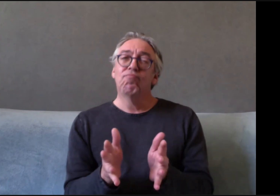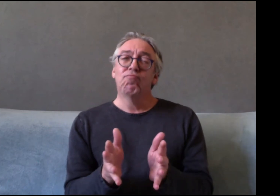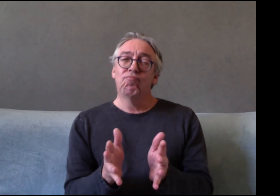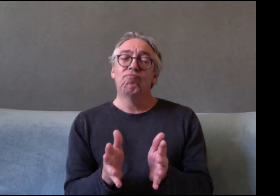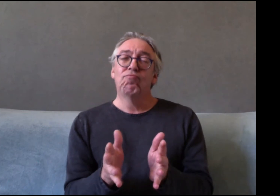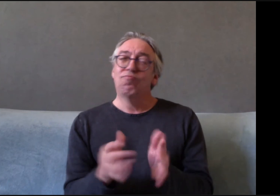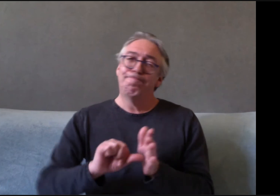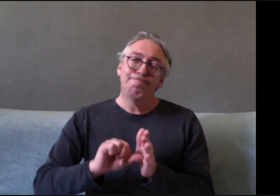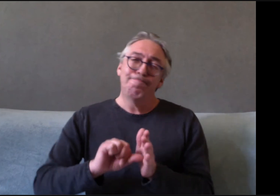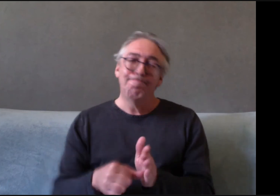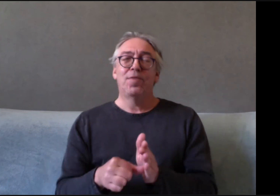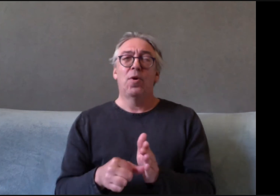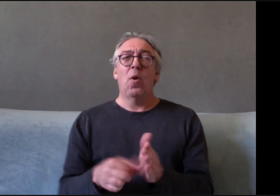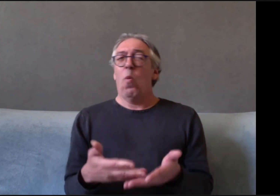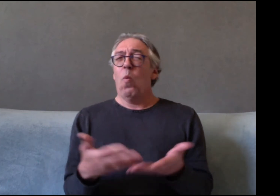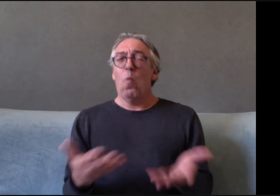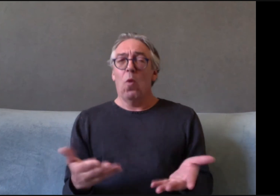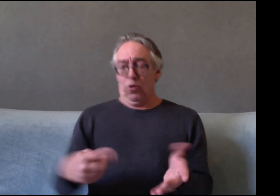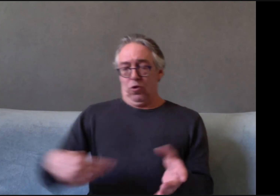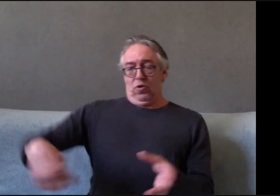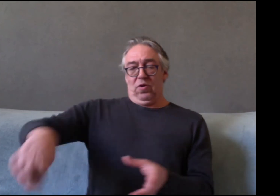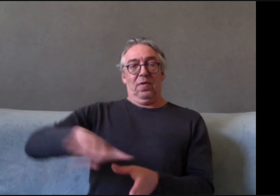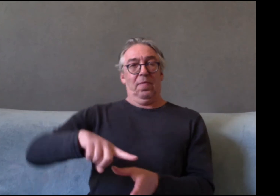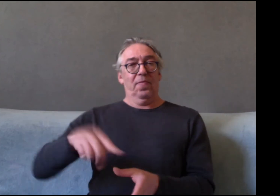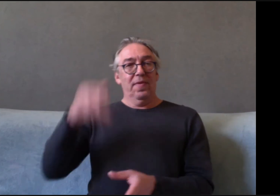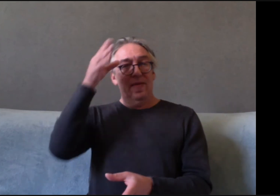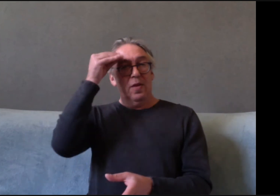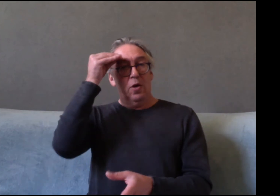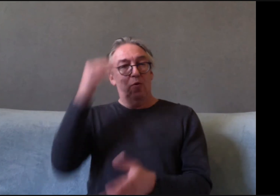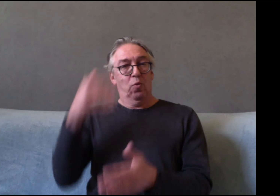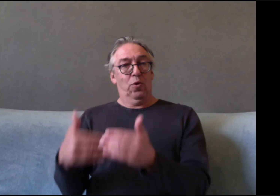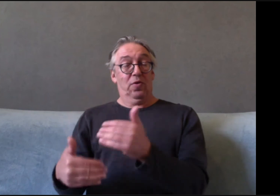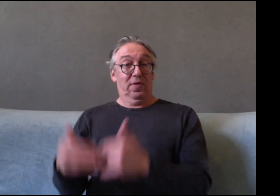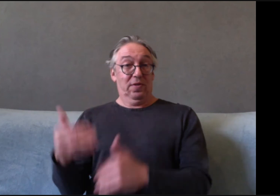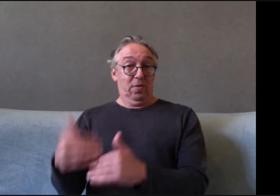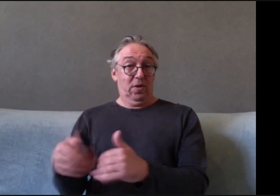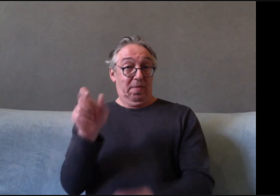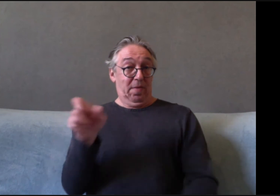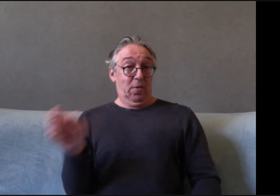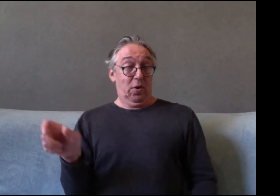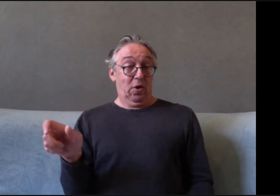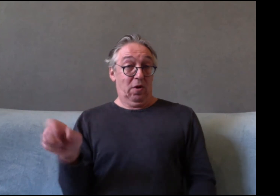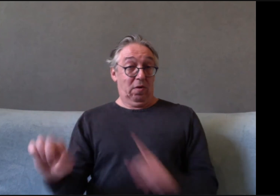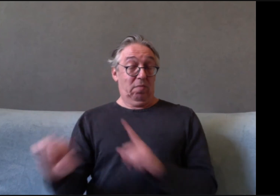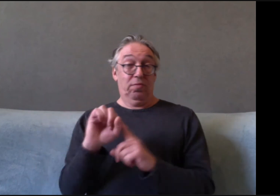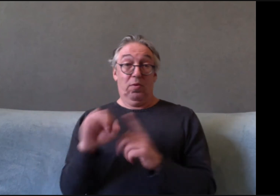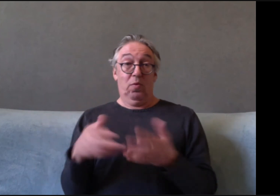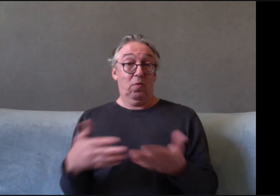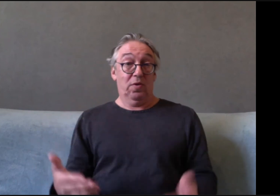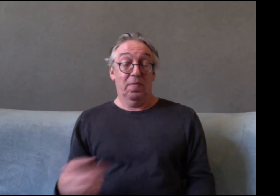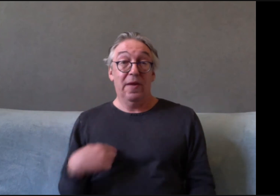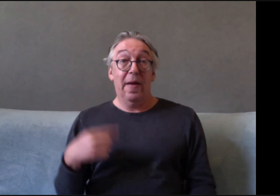The question of, first of all, getting the rights to treatment which has been a struggle, I think, everywhere.